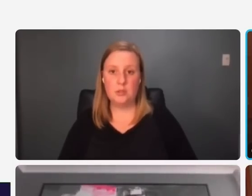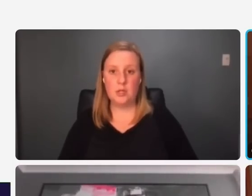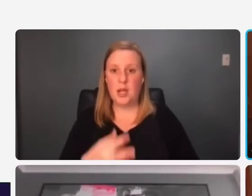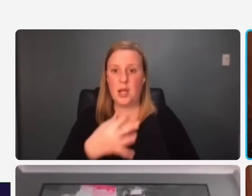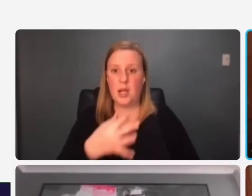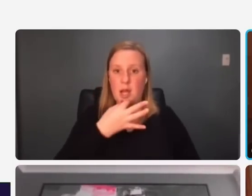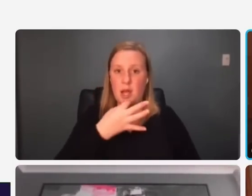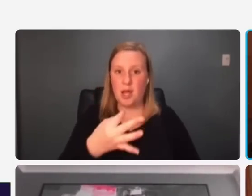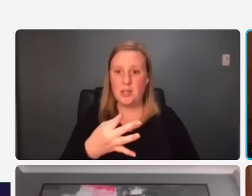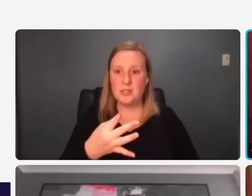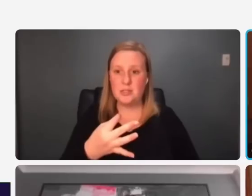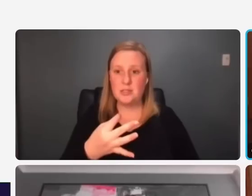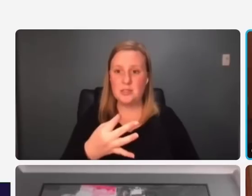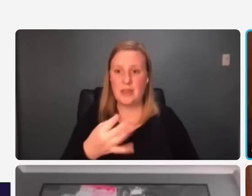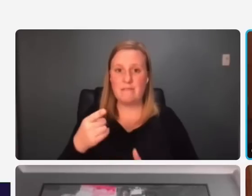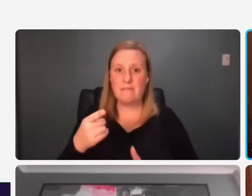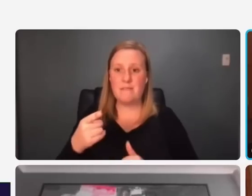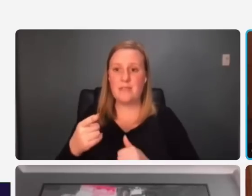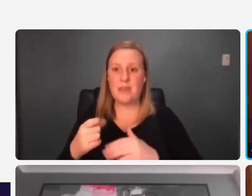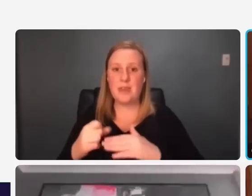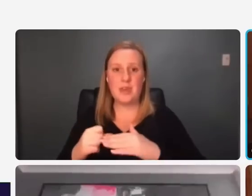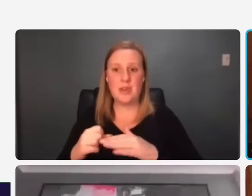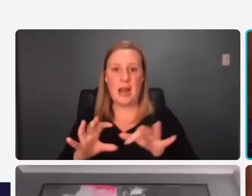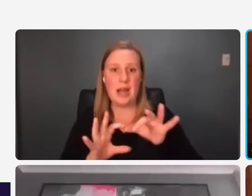I think Mel might want to have a crack at that one.